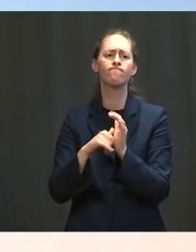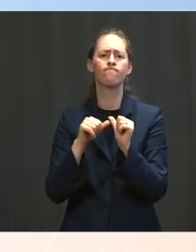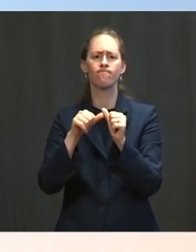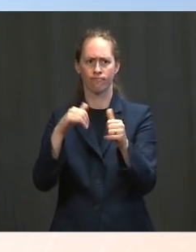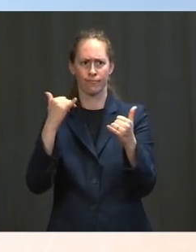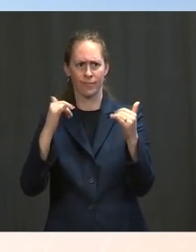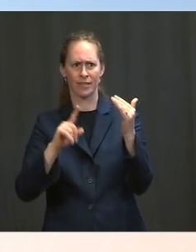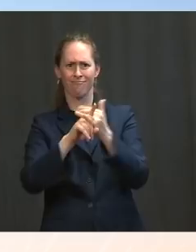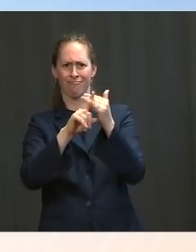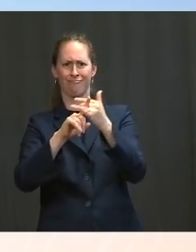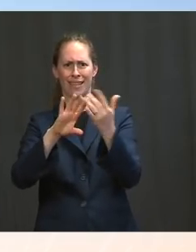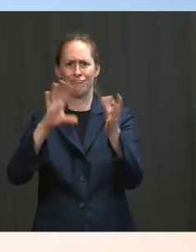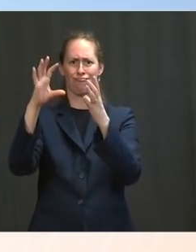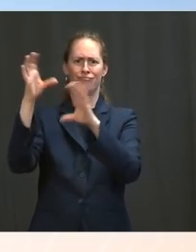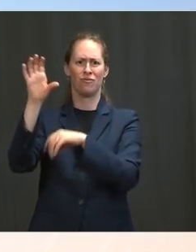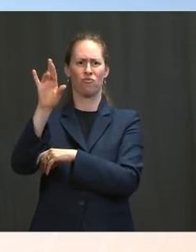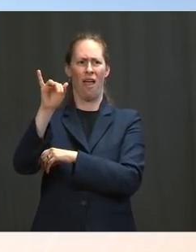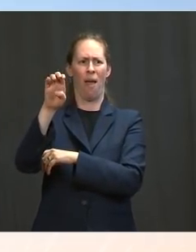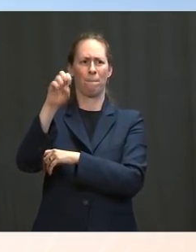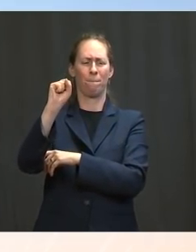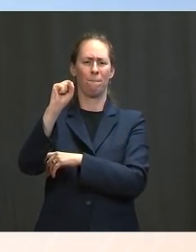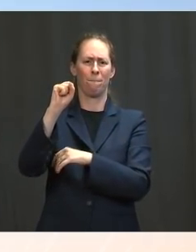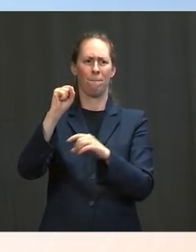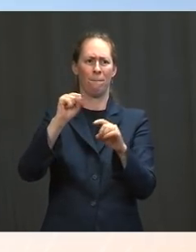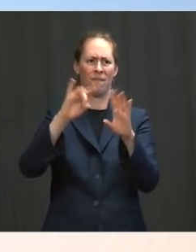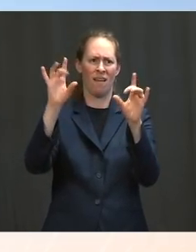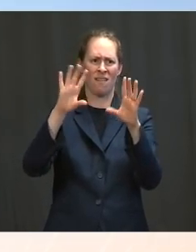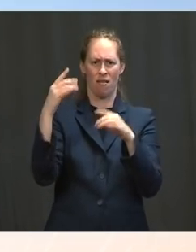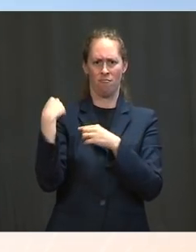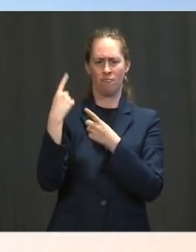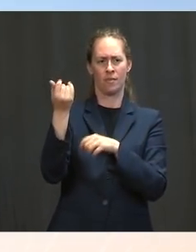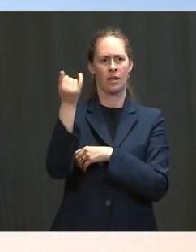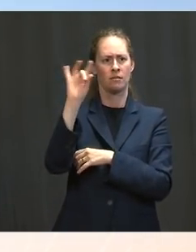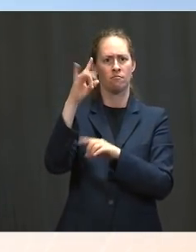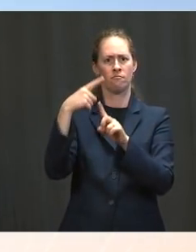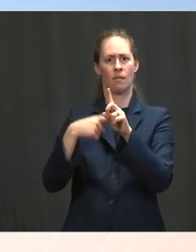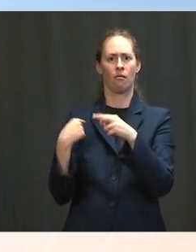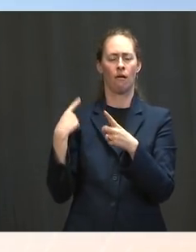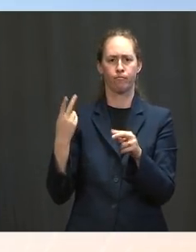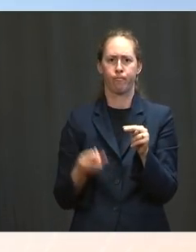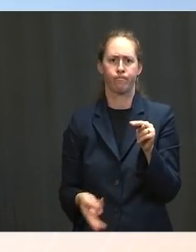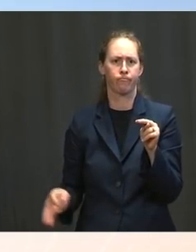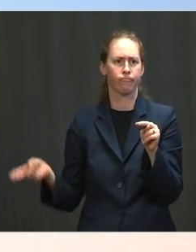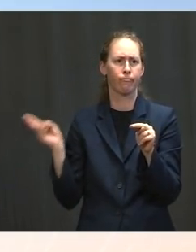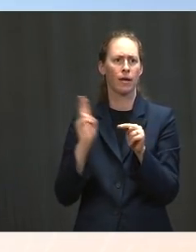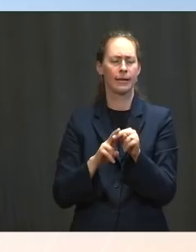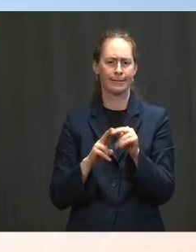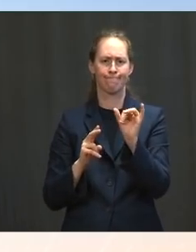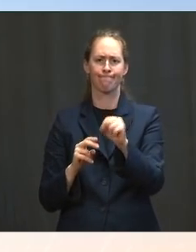We've seen rates go up over the last 18 months around the country, including in the city of Chicago.